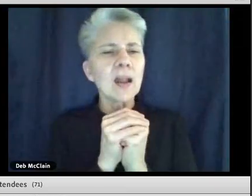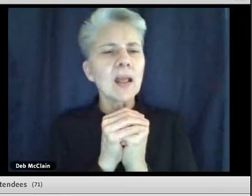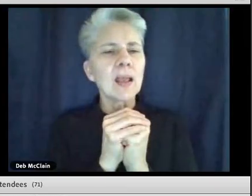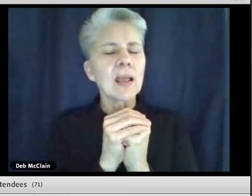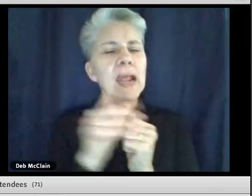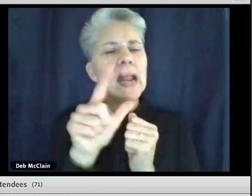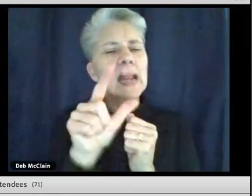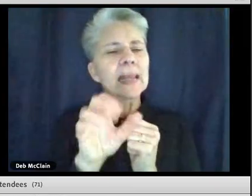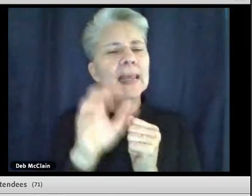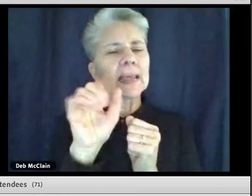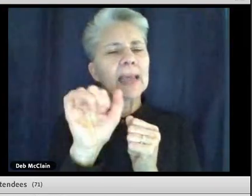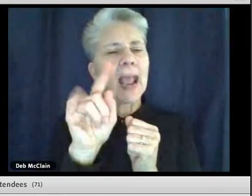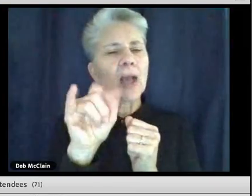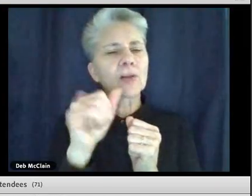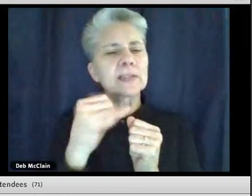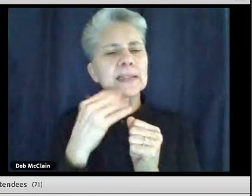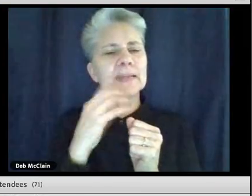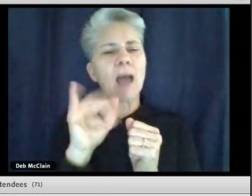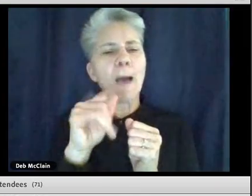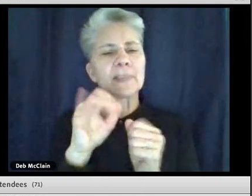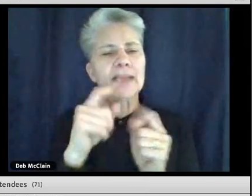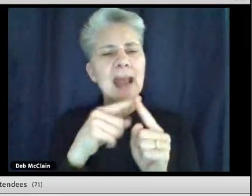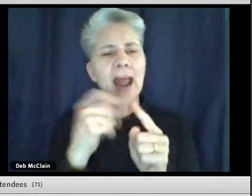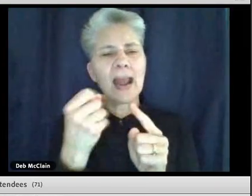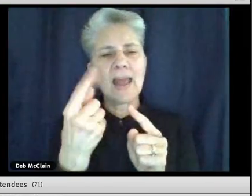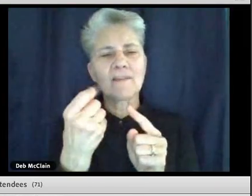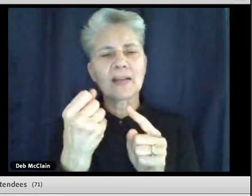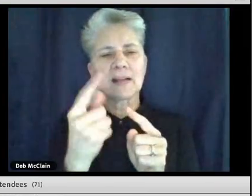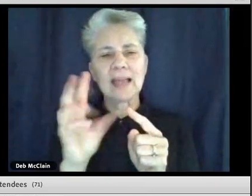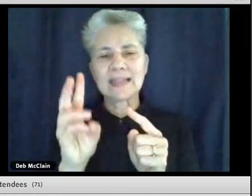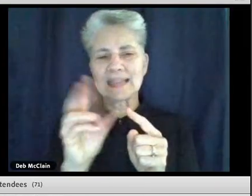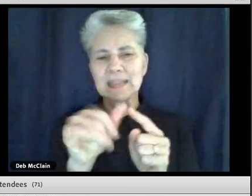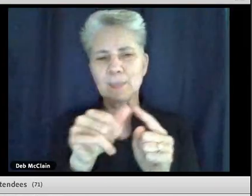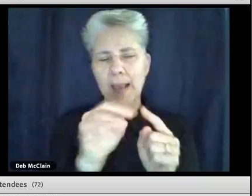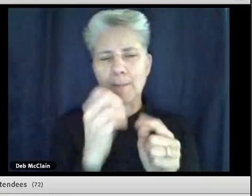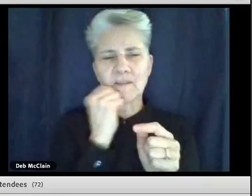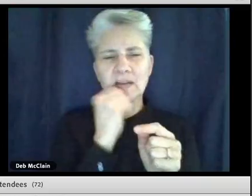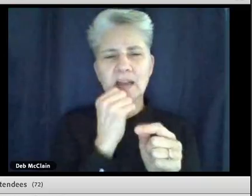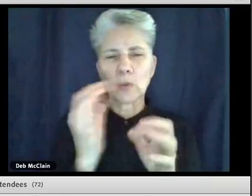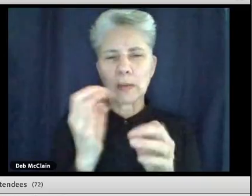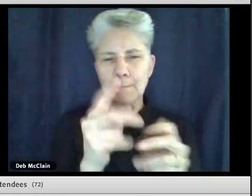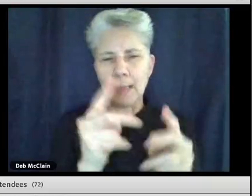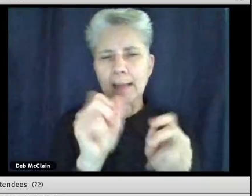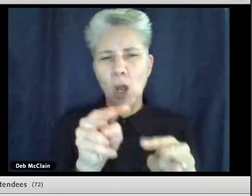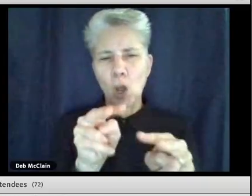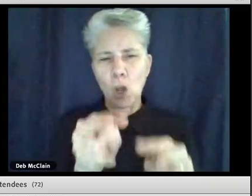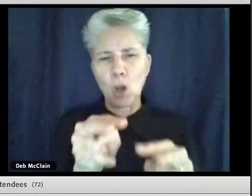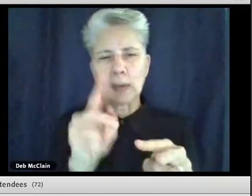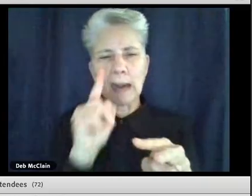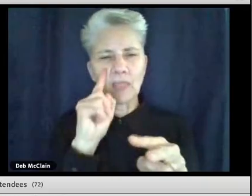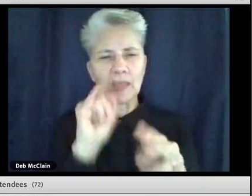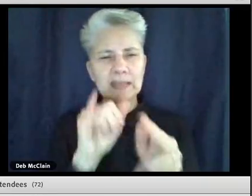And this is updated at 11 a.m. and 6 p.m. every day so if you want to come back here, and again, I think this is based on some of the data